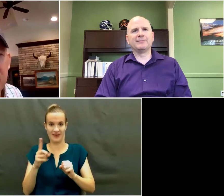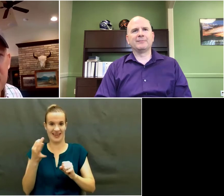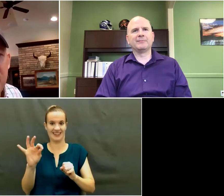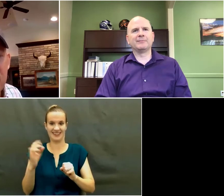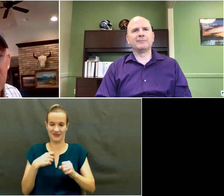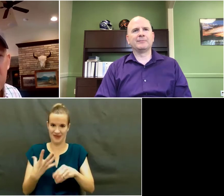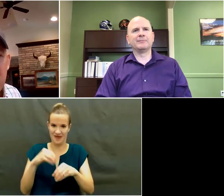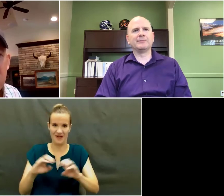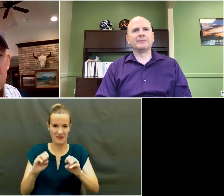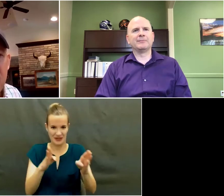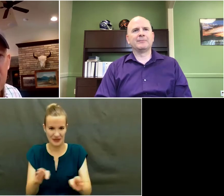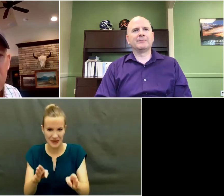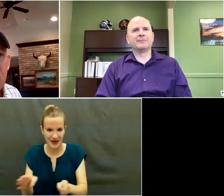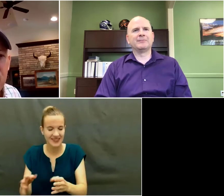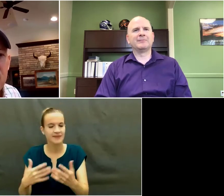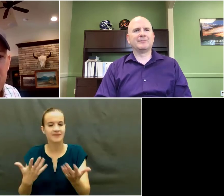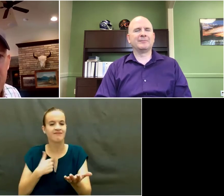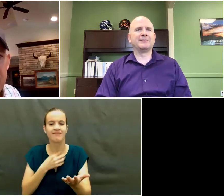little bit about what the experience was like and what you learned from that?